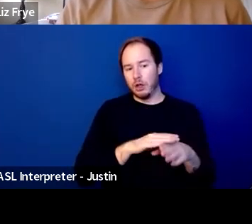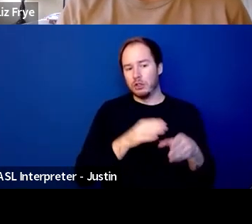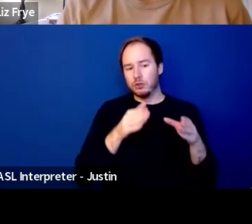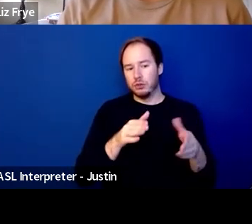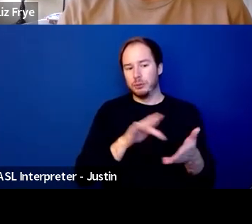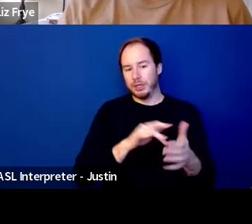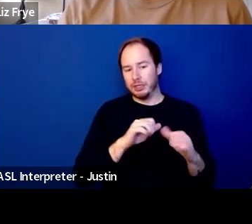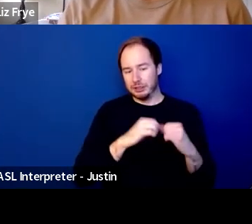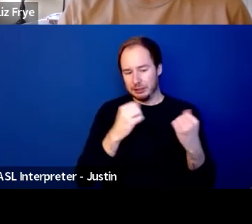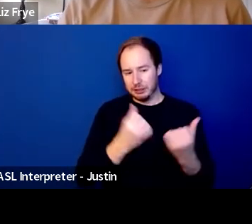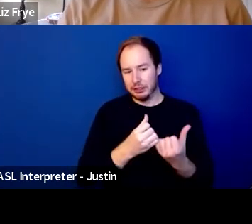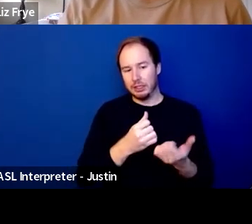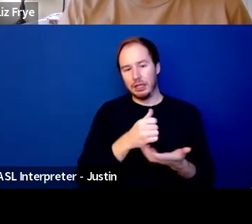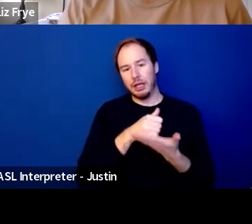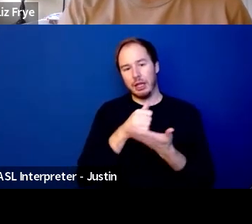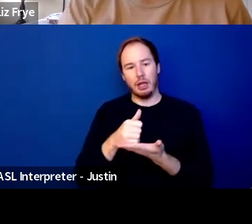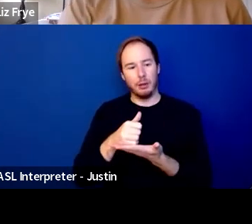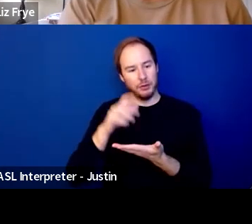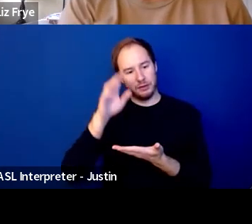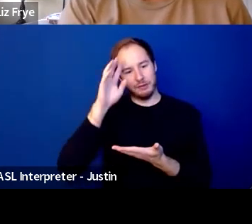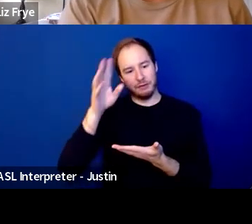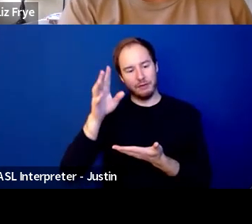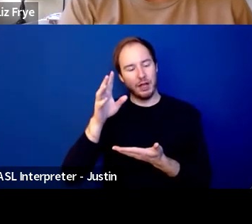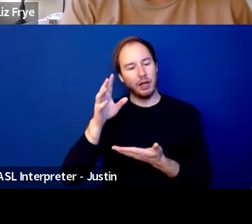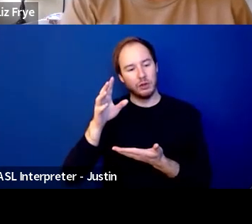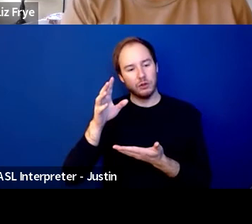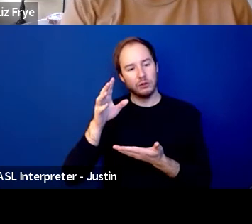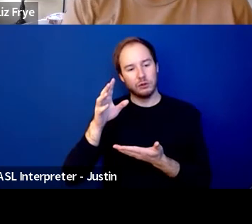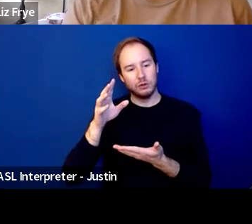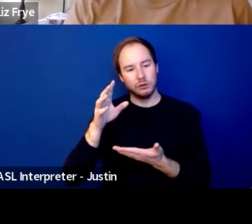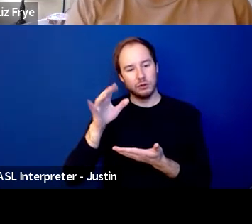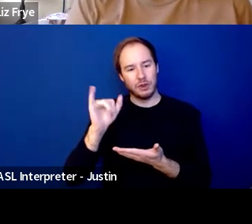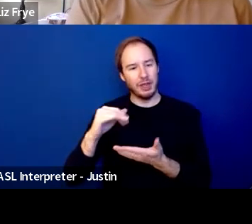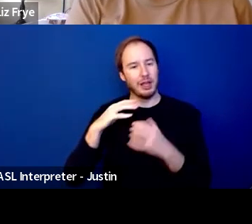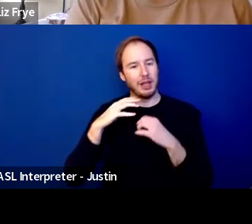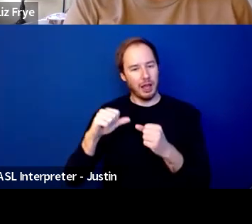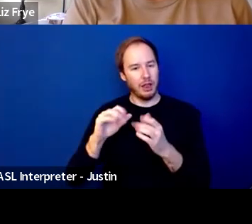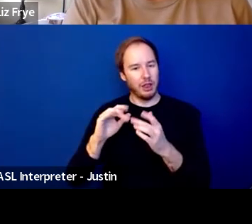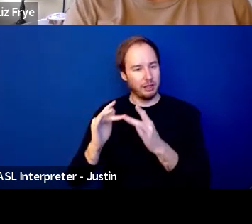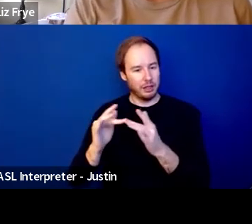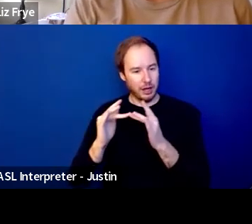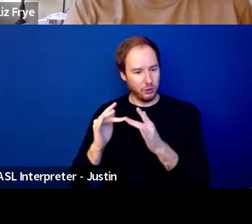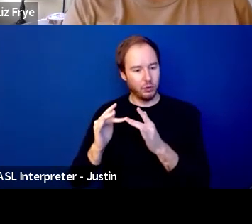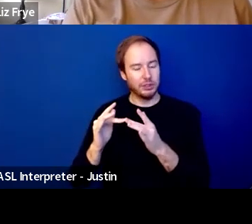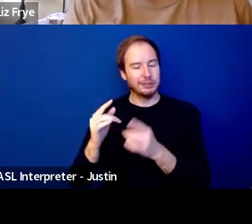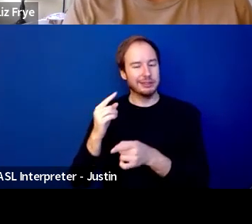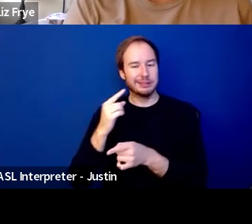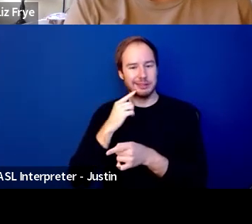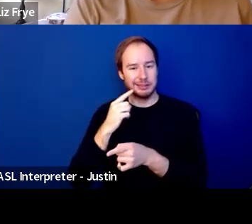and helped found the Center for Inclusion Health at my health network said that one of the cool things about